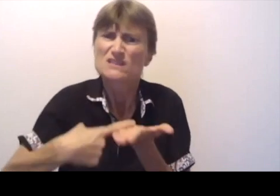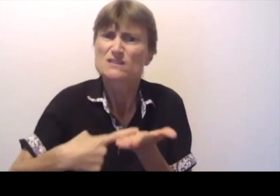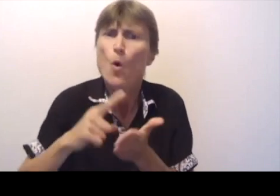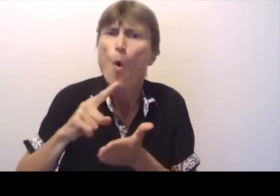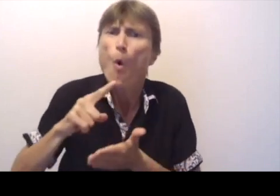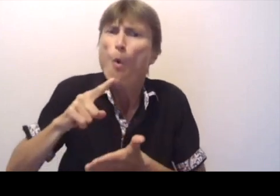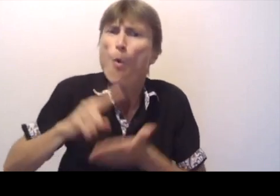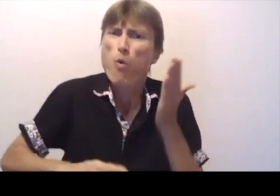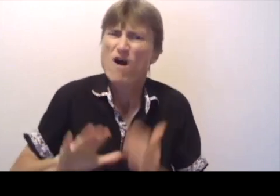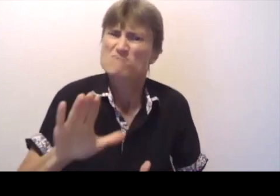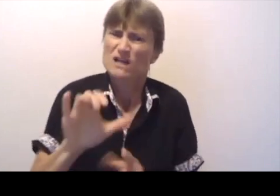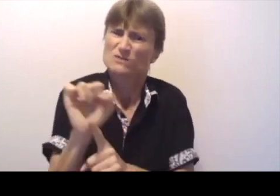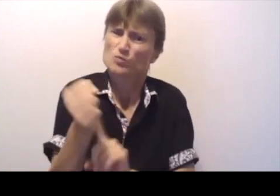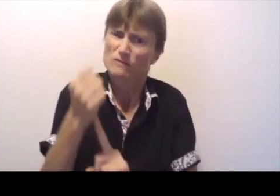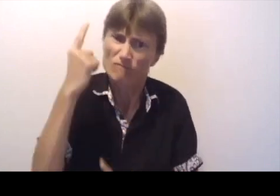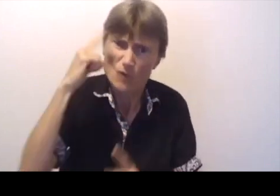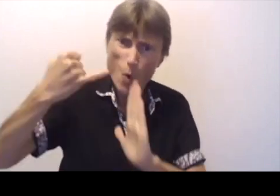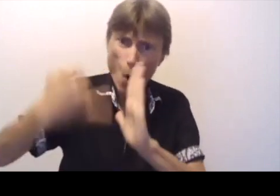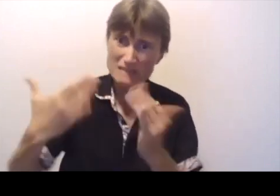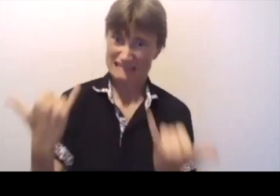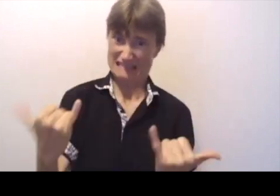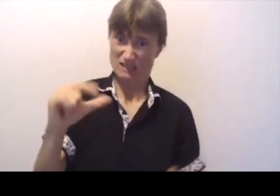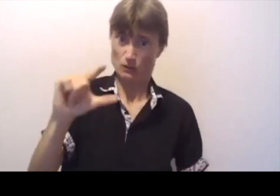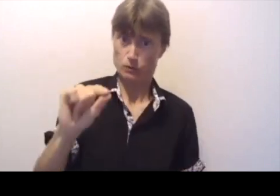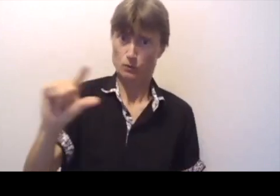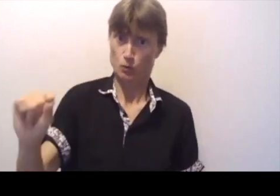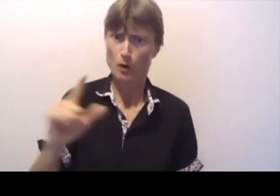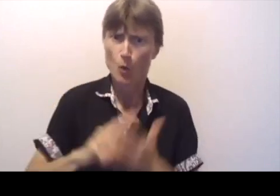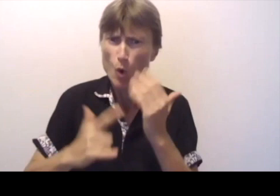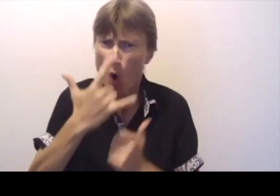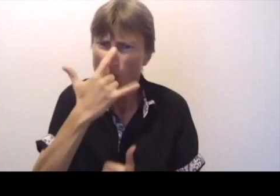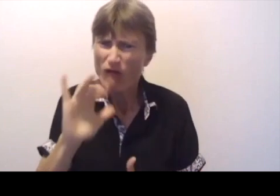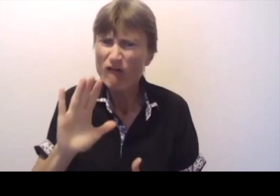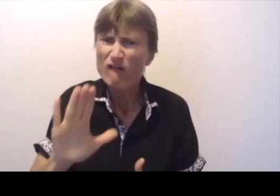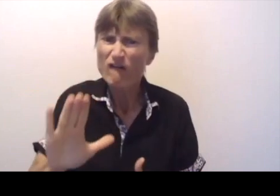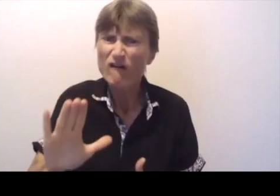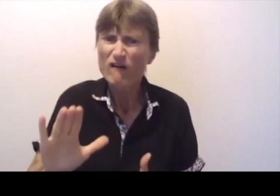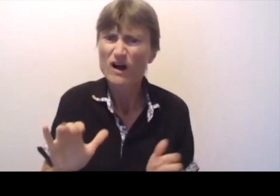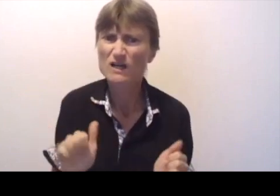artists today you know um today the world of labor actually